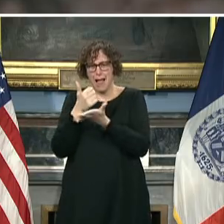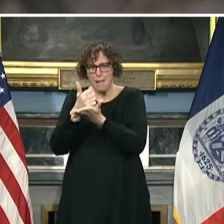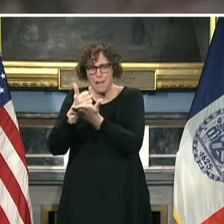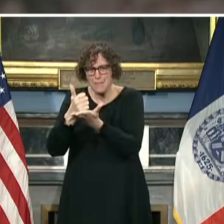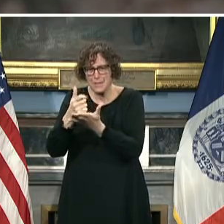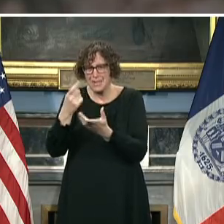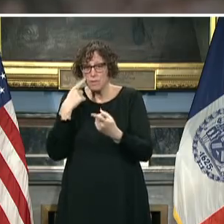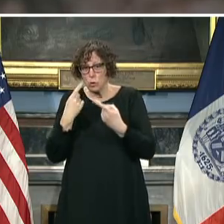YES.